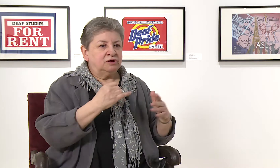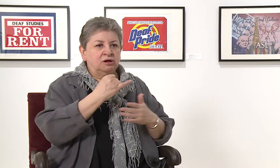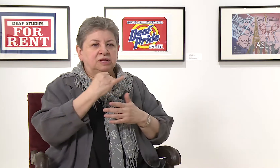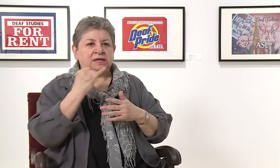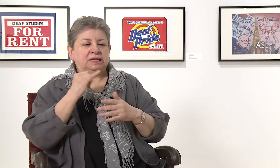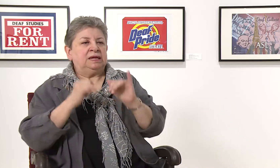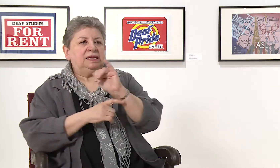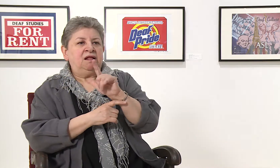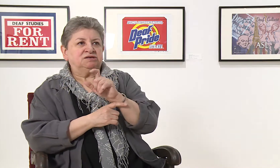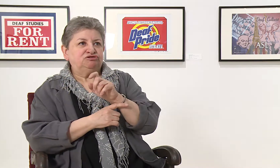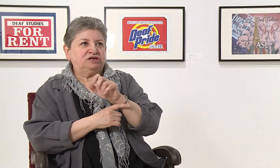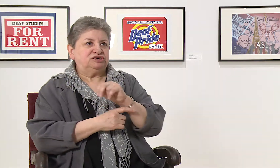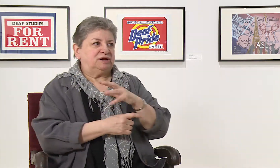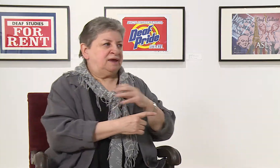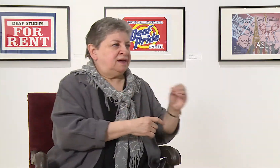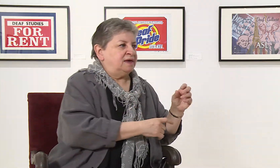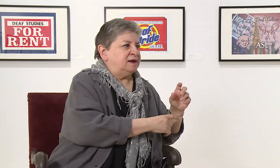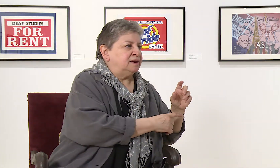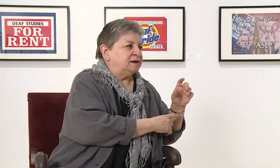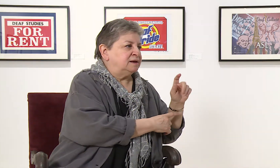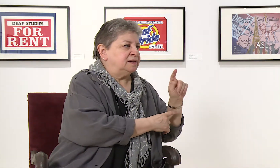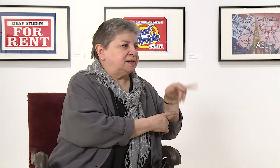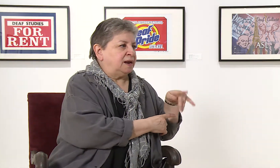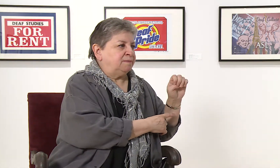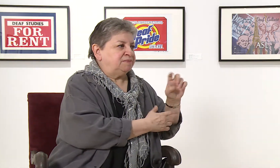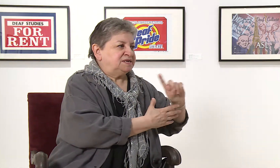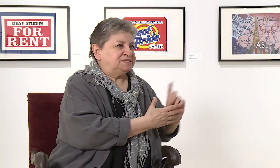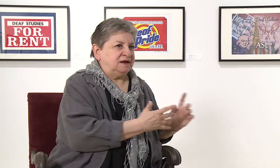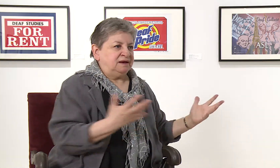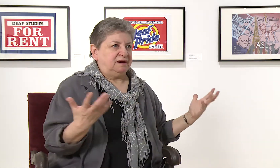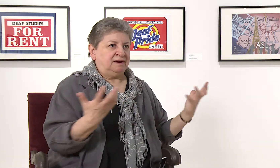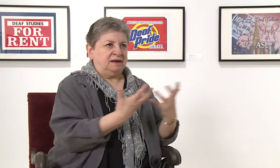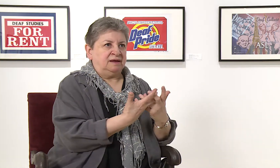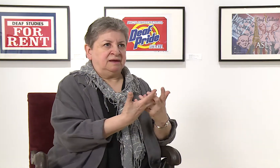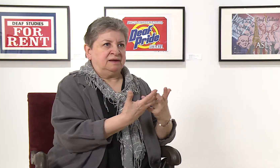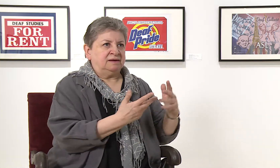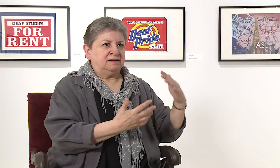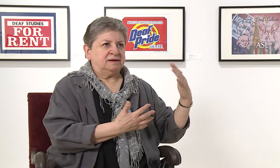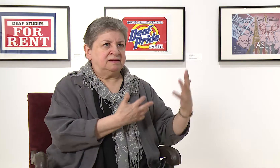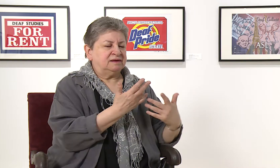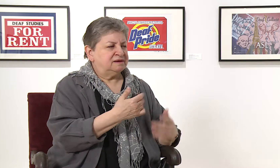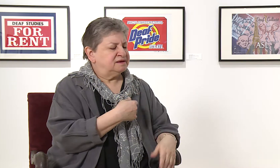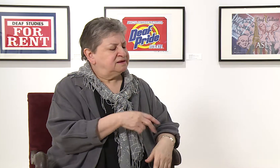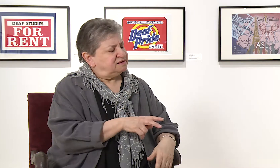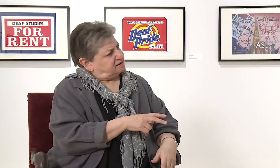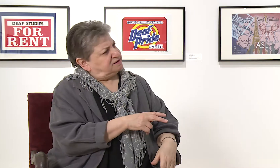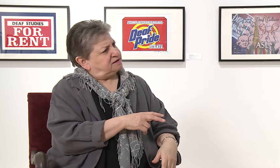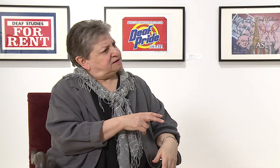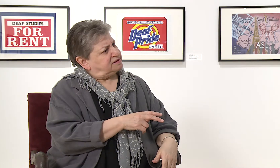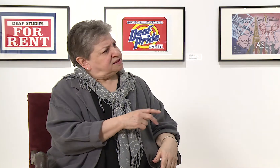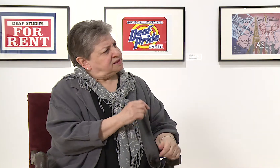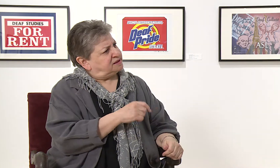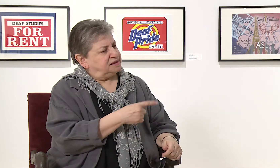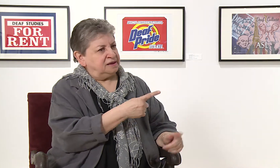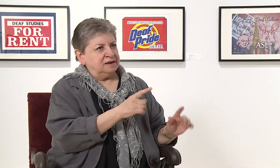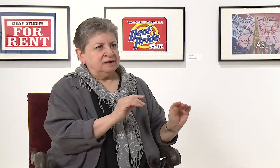Illustration and type design coming together to make something new altogether.